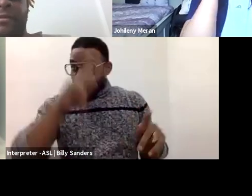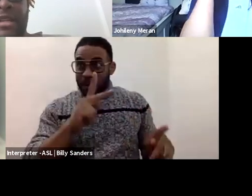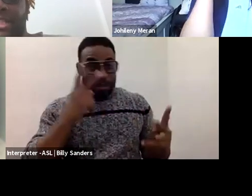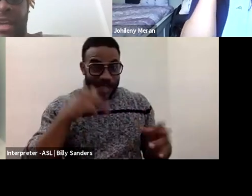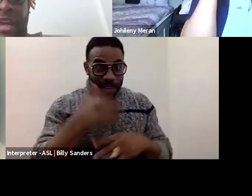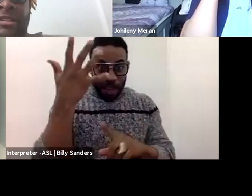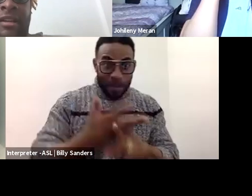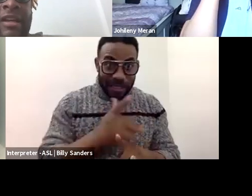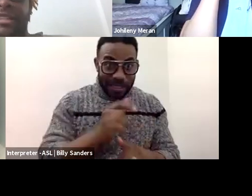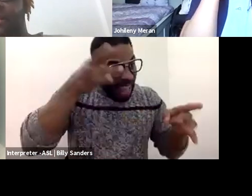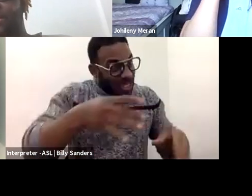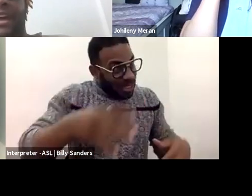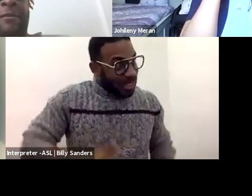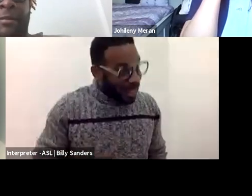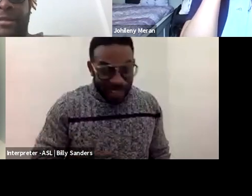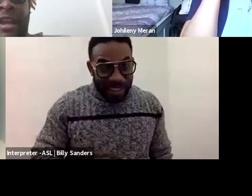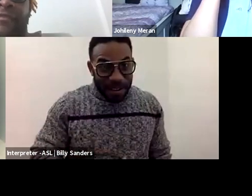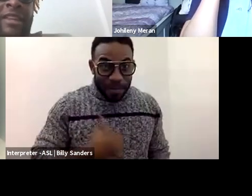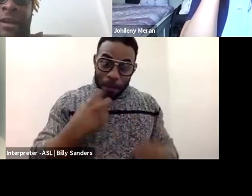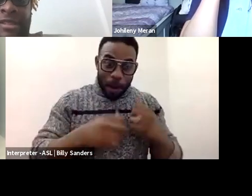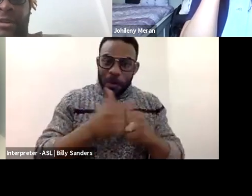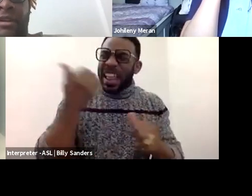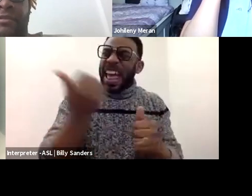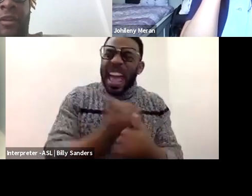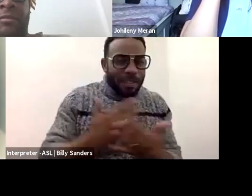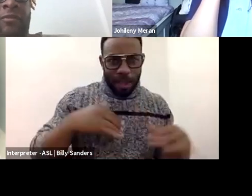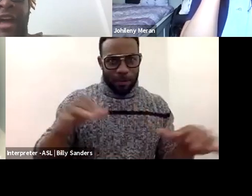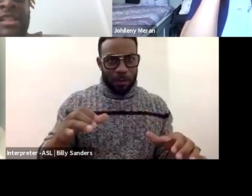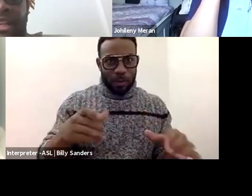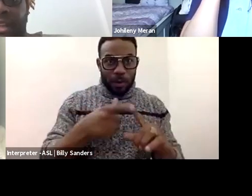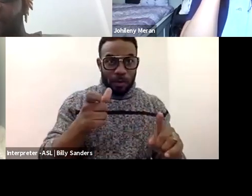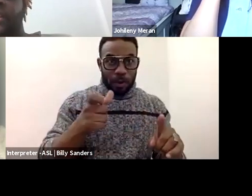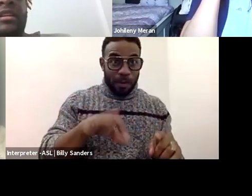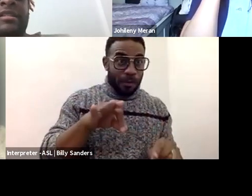months and she hates your guts. She had problems with everything I was doing from frying chicken